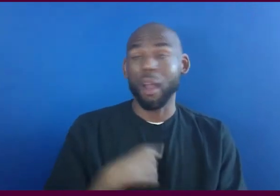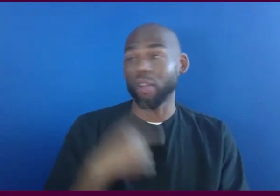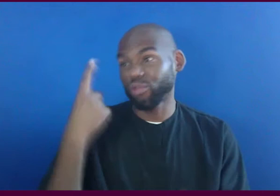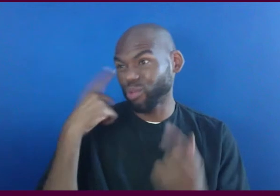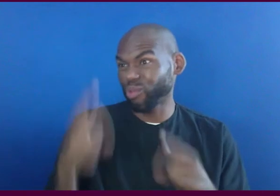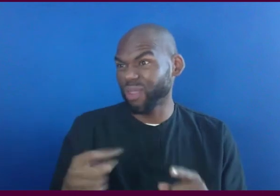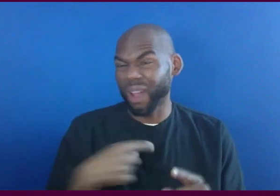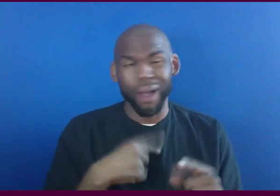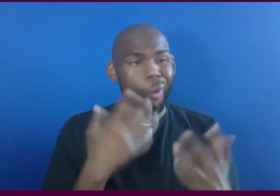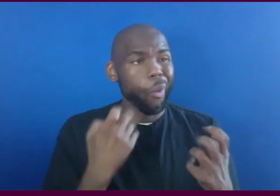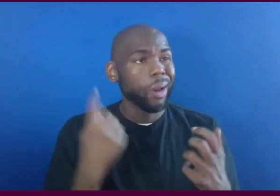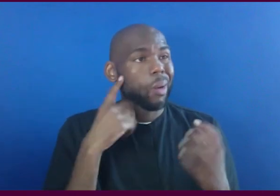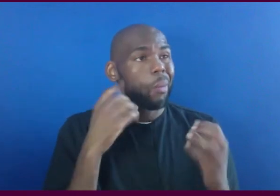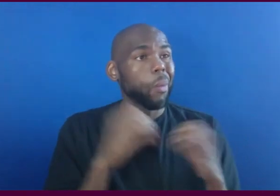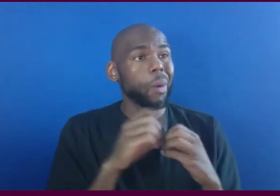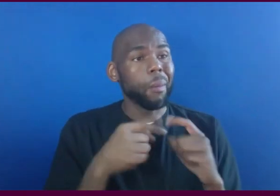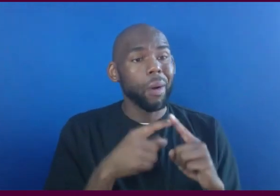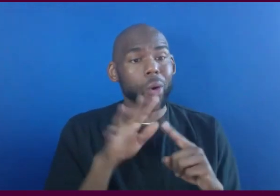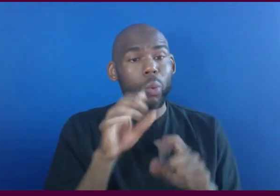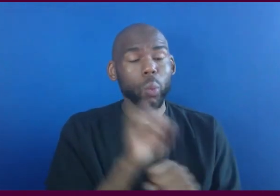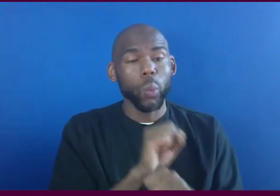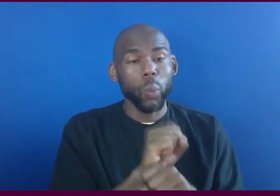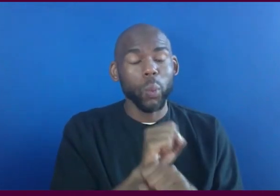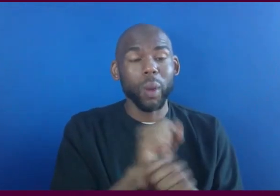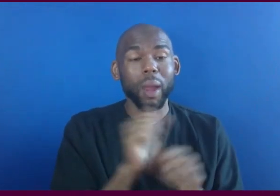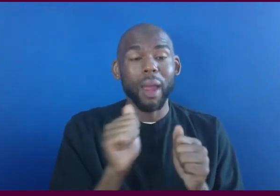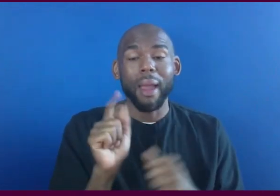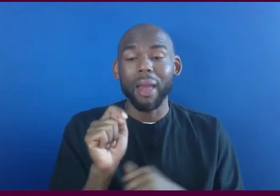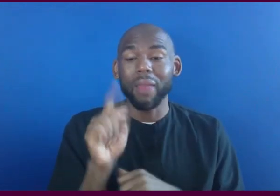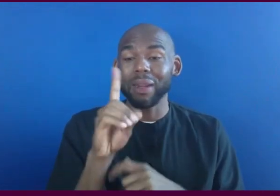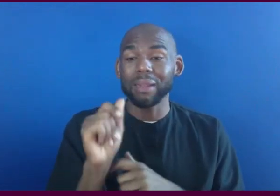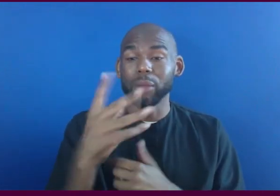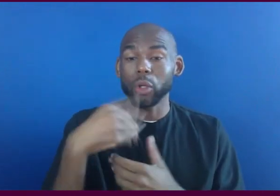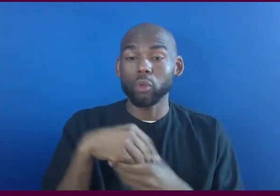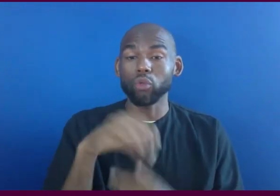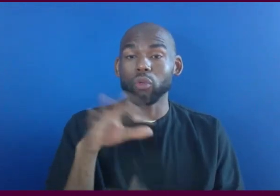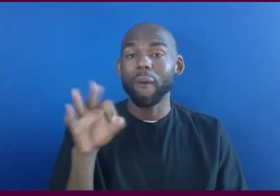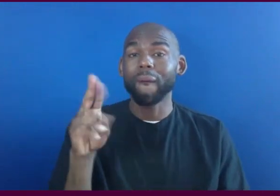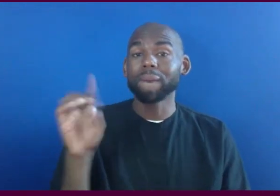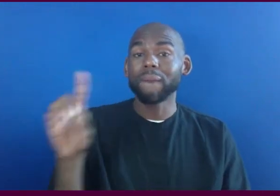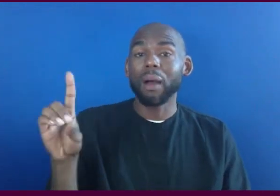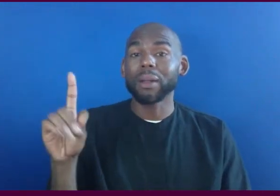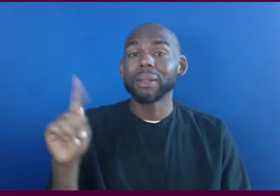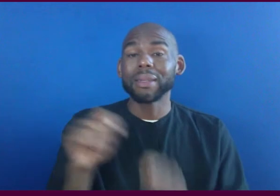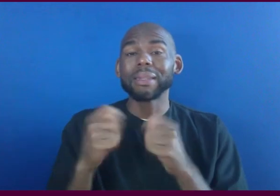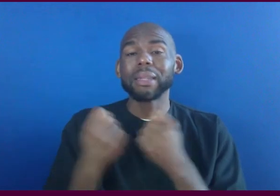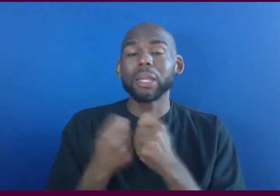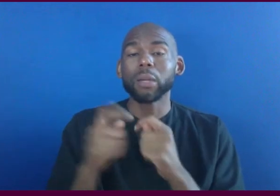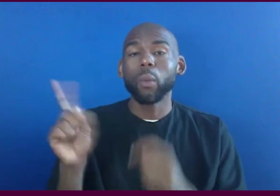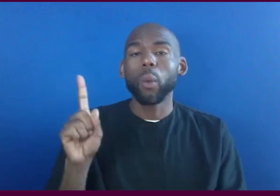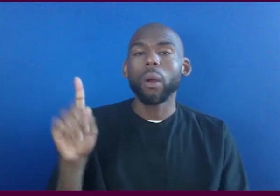And, personally, I would love to hear more about your work at the Disability Inclusion Fund team at Borealis.